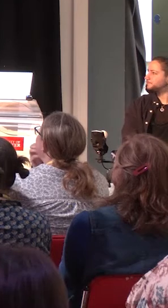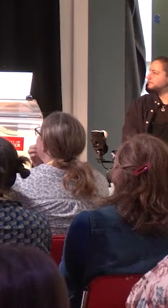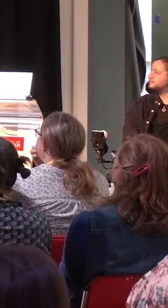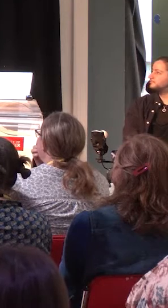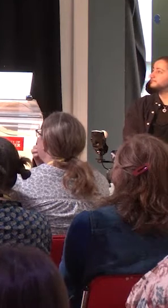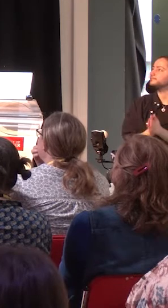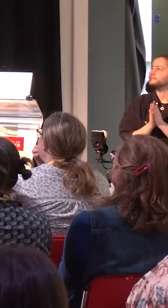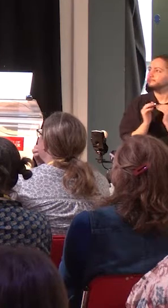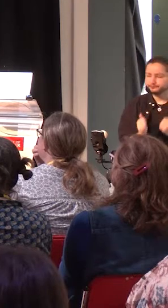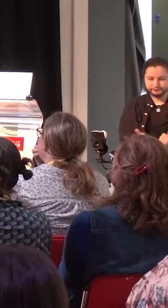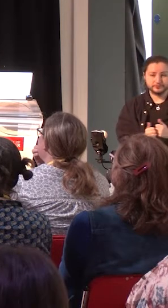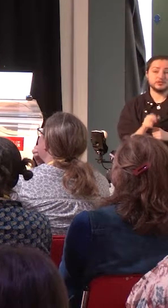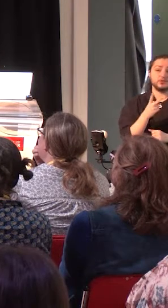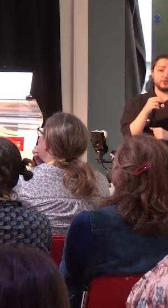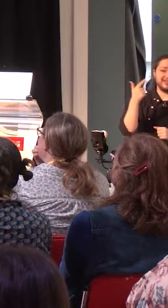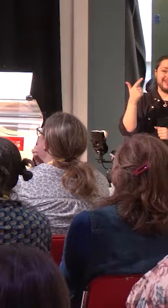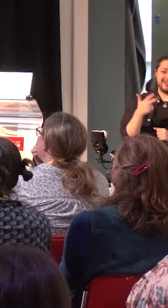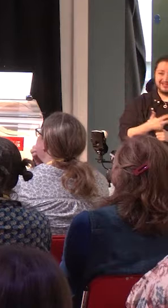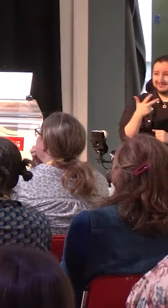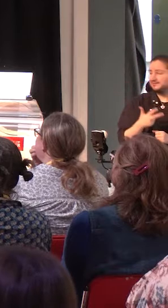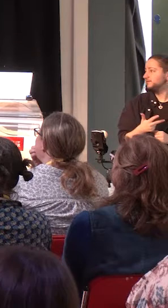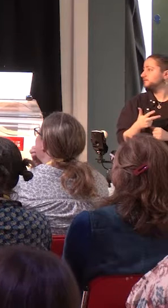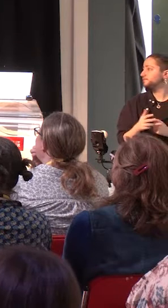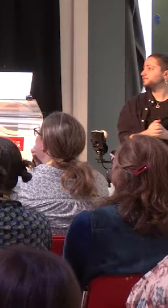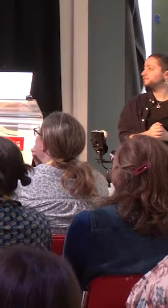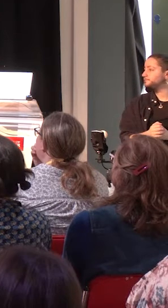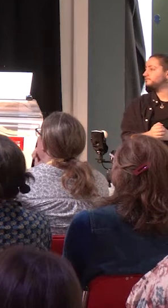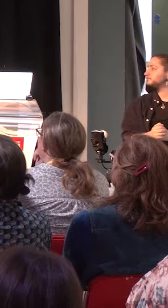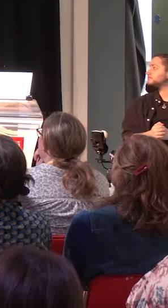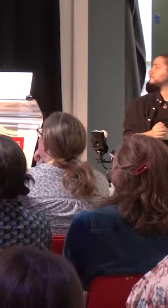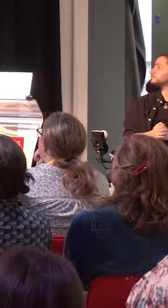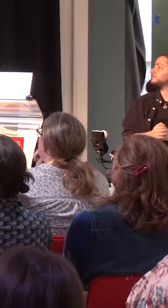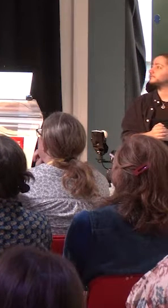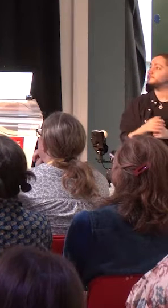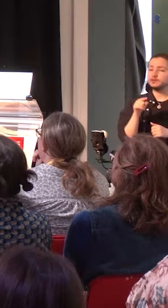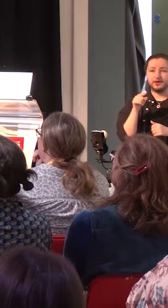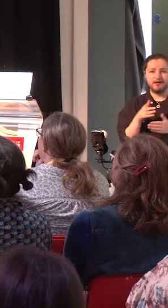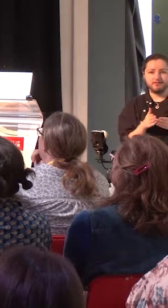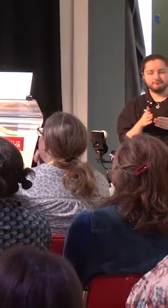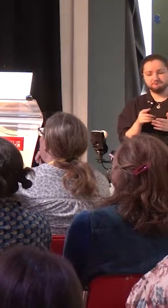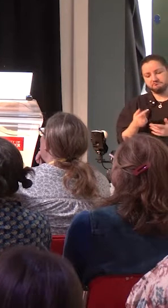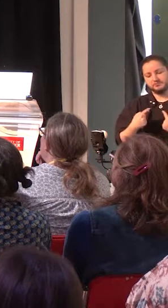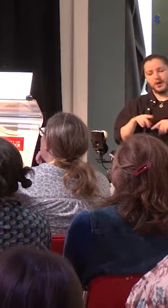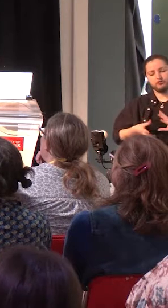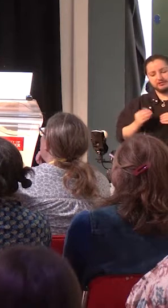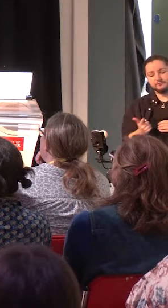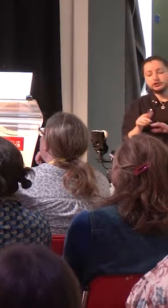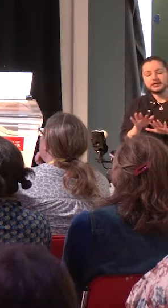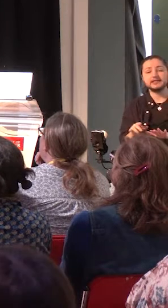So in 2018, during this point in our creative journey, staff built had their confidence